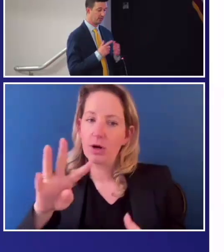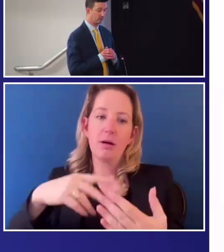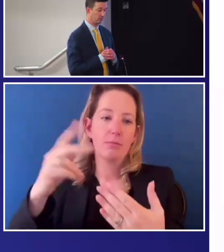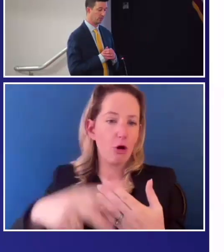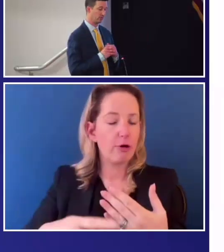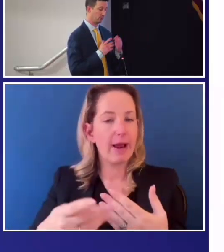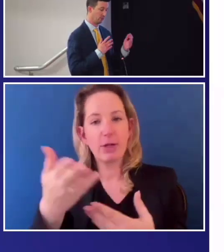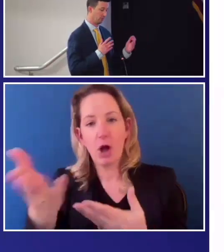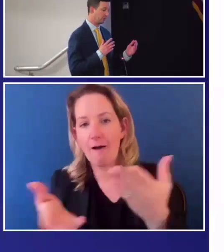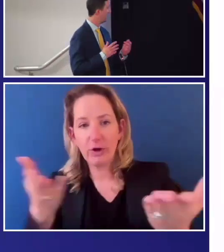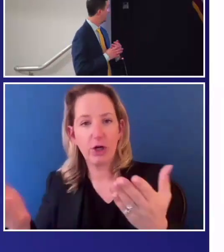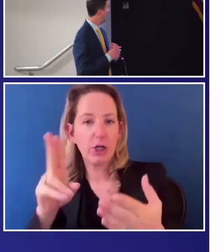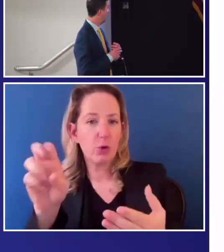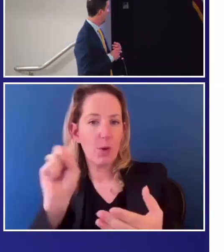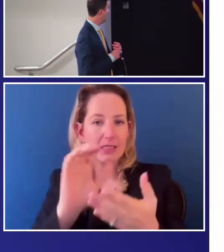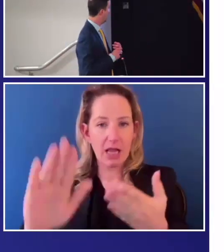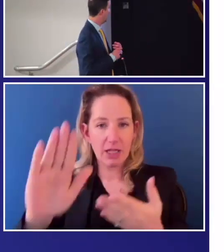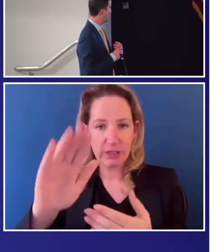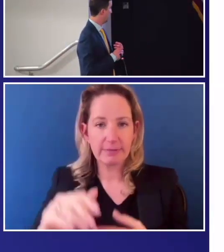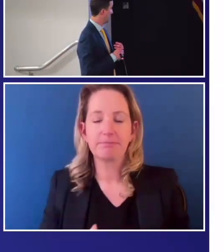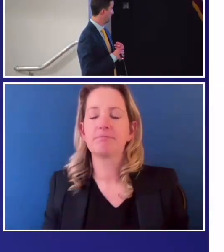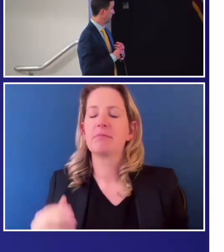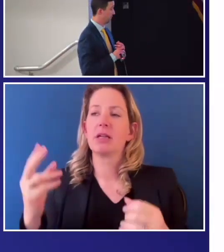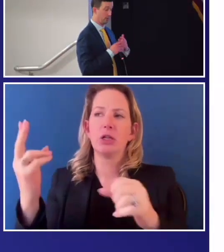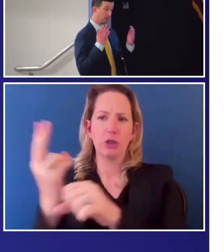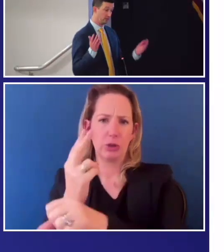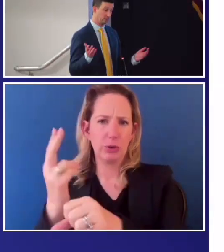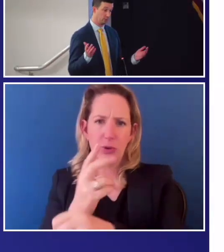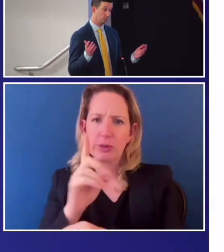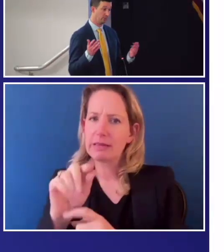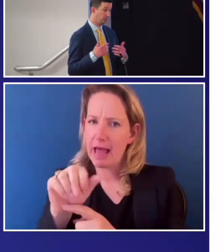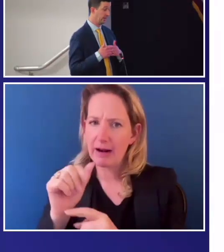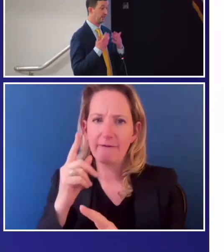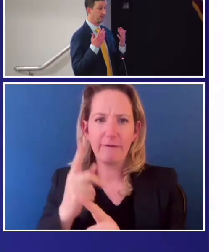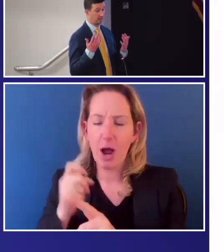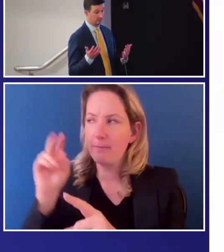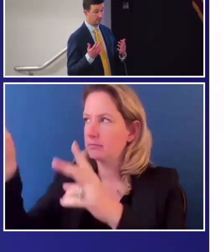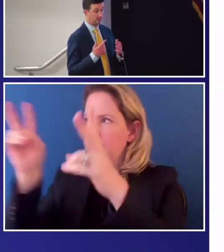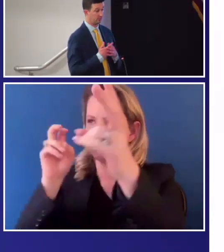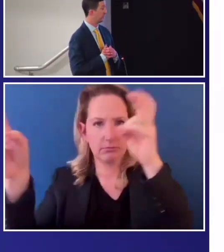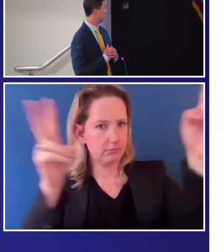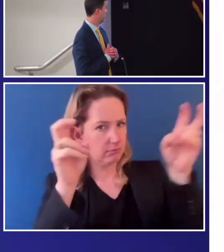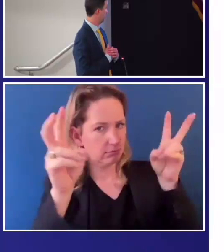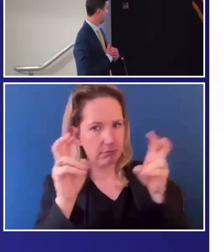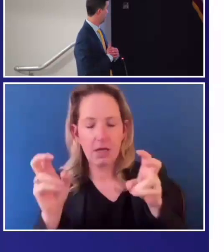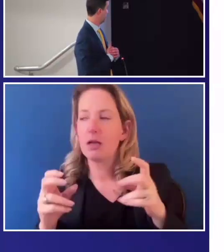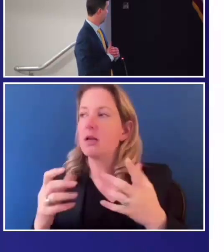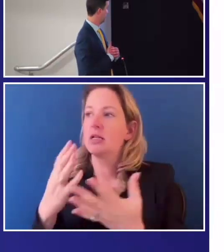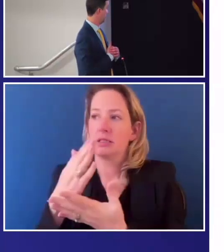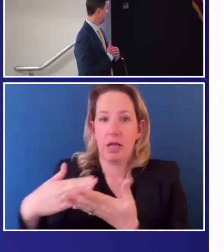data sources, some of which were publicly available beforehand, others of which were only available